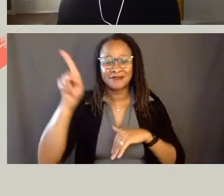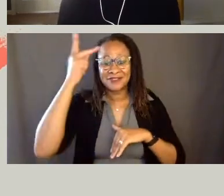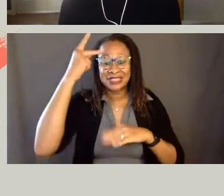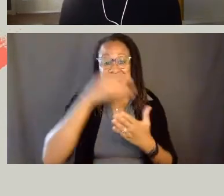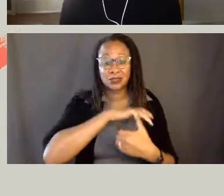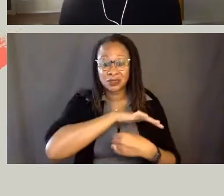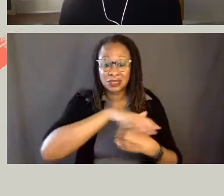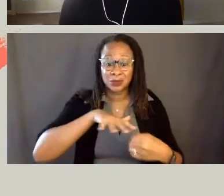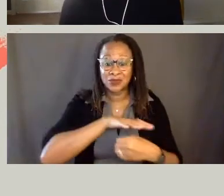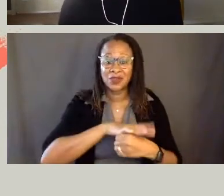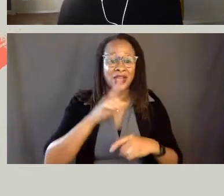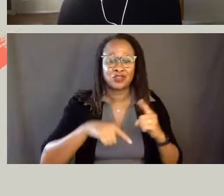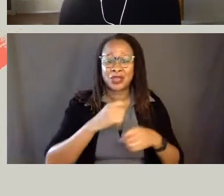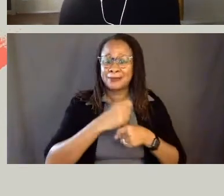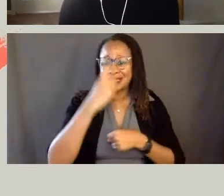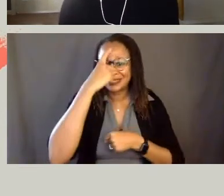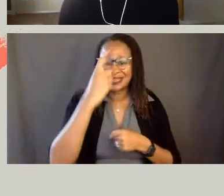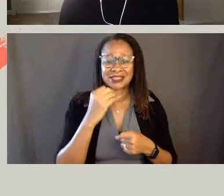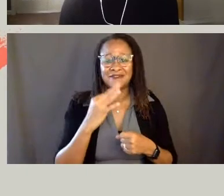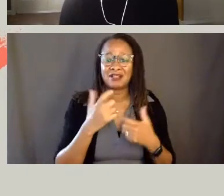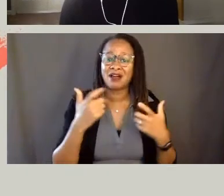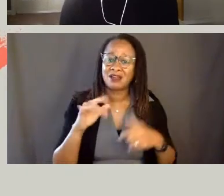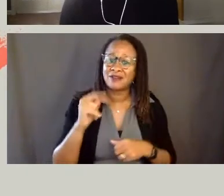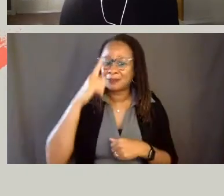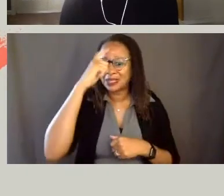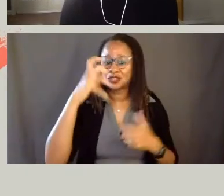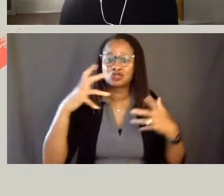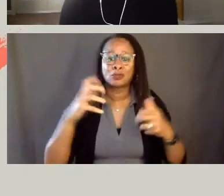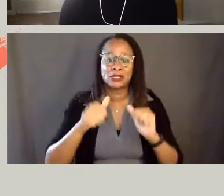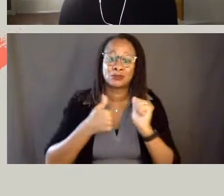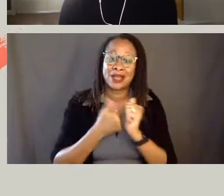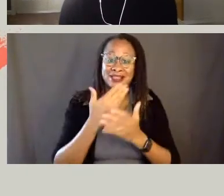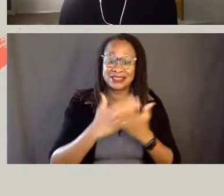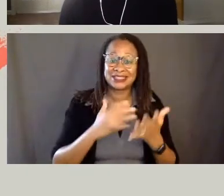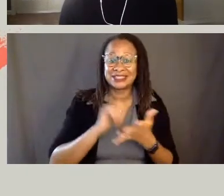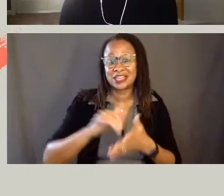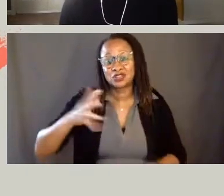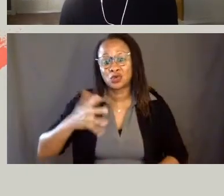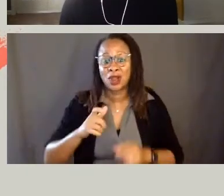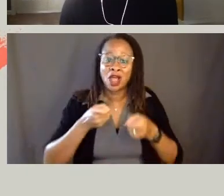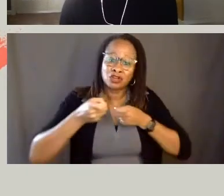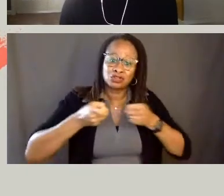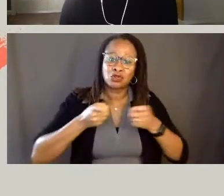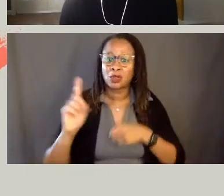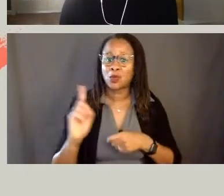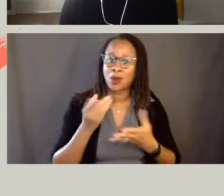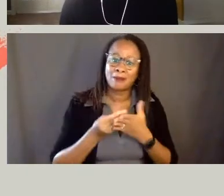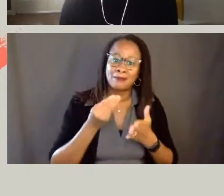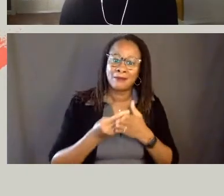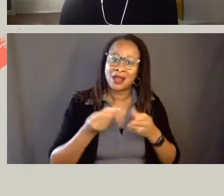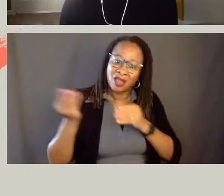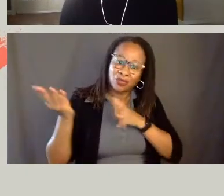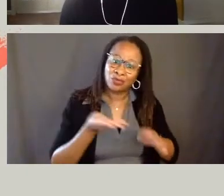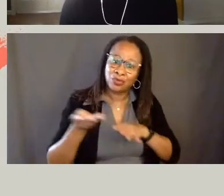you can't really make sense of a lot of it because there's so much behind the scenes that are sort of controlling where money flows. So, what I think is really important right now